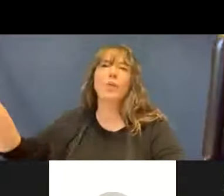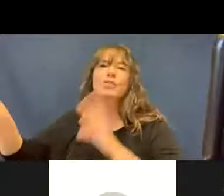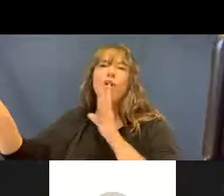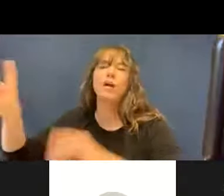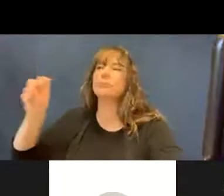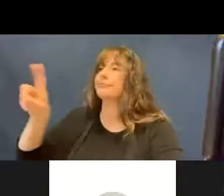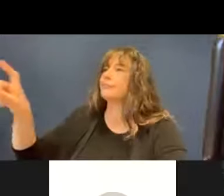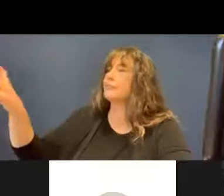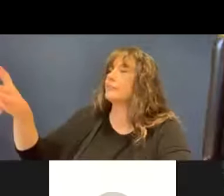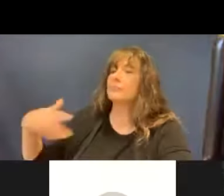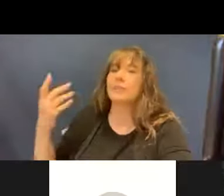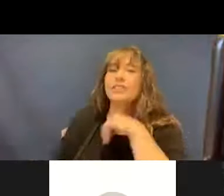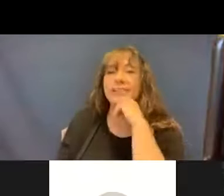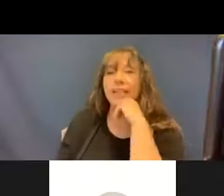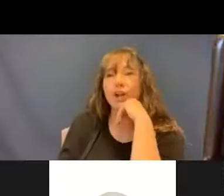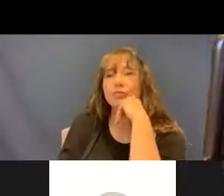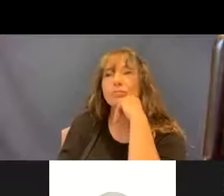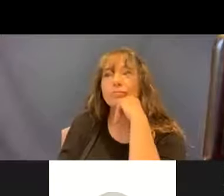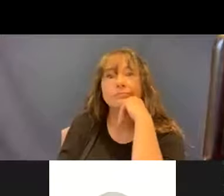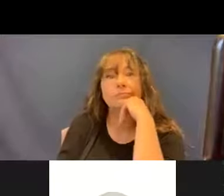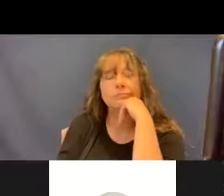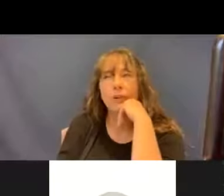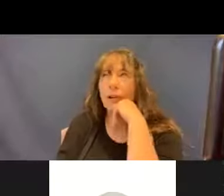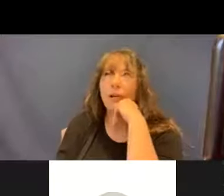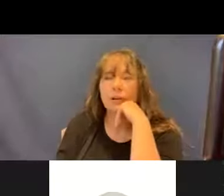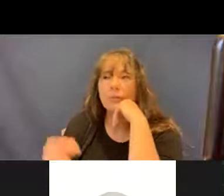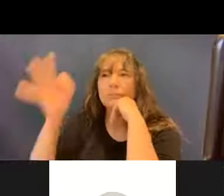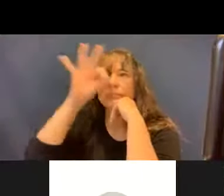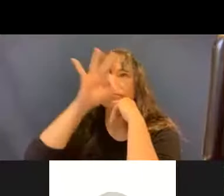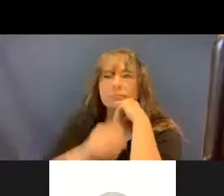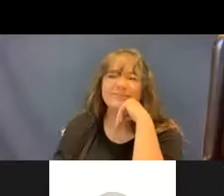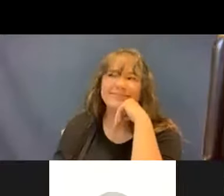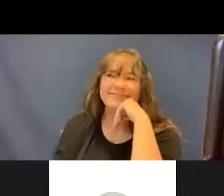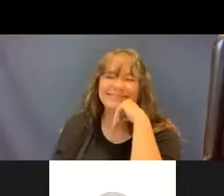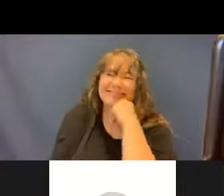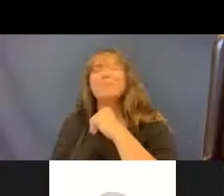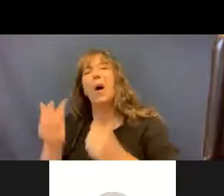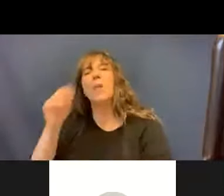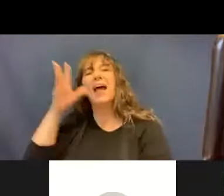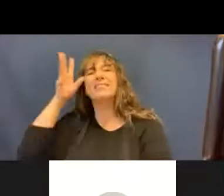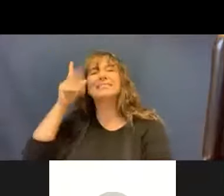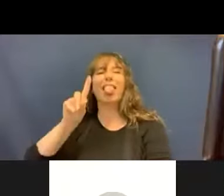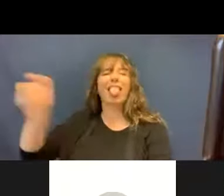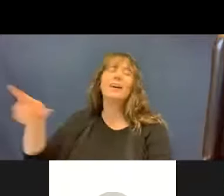I just sit there and roll my eyes sometimes. But it's just sometimes getting forgotten